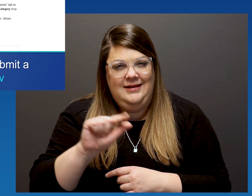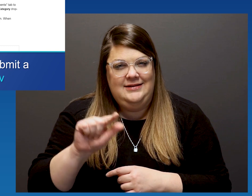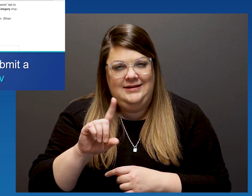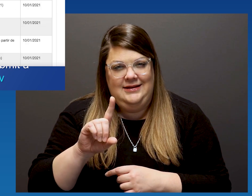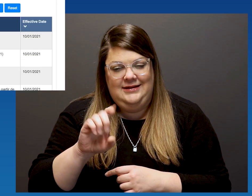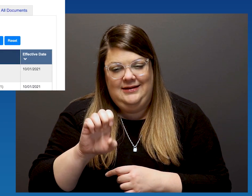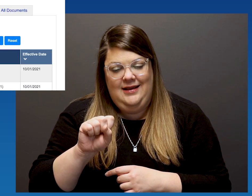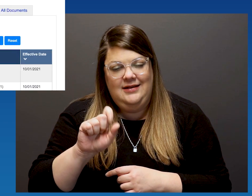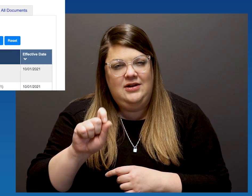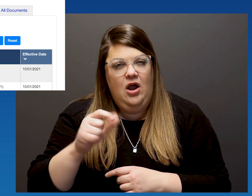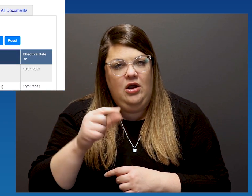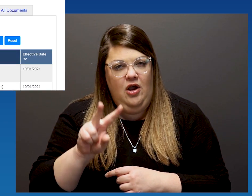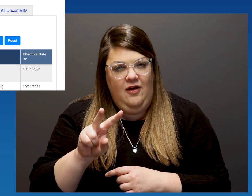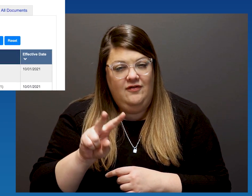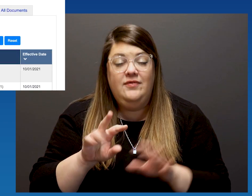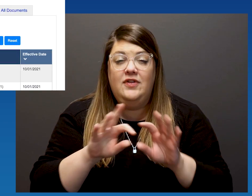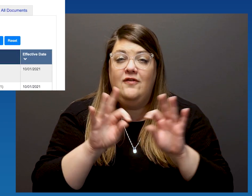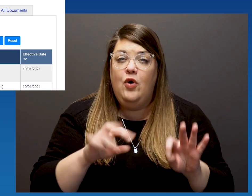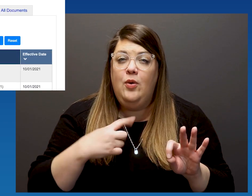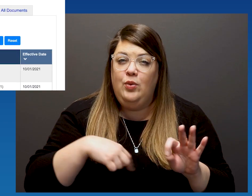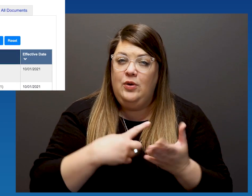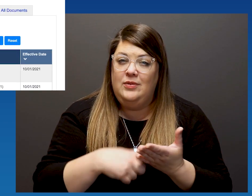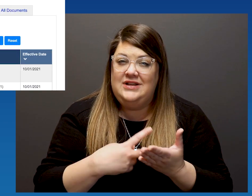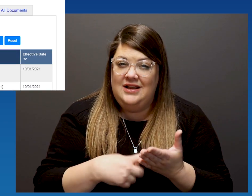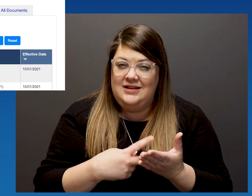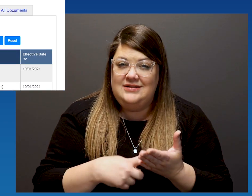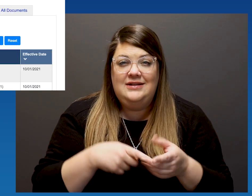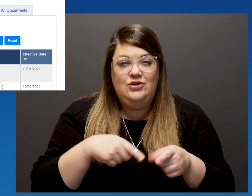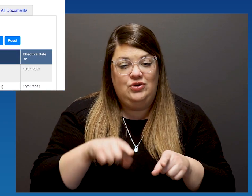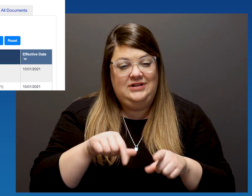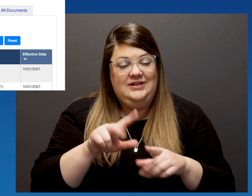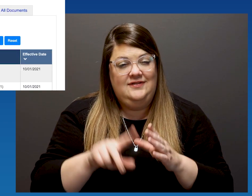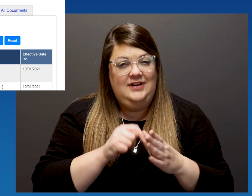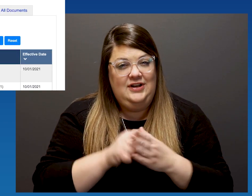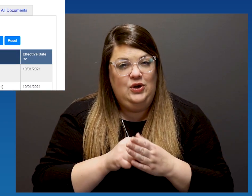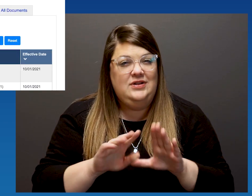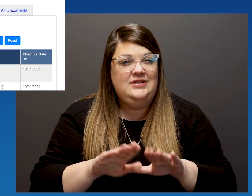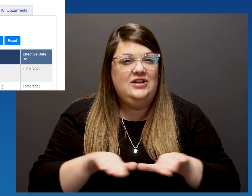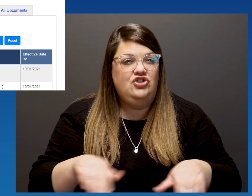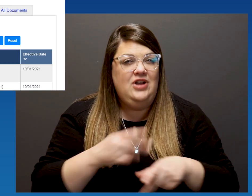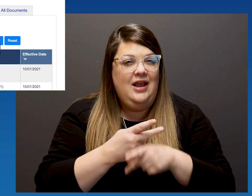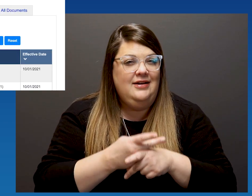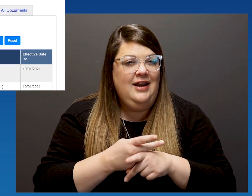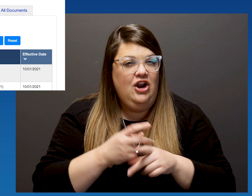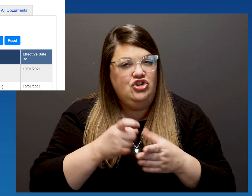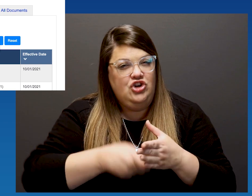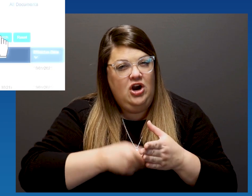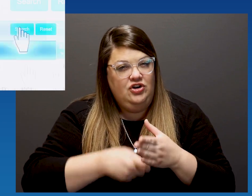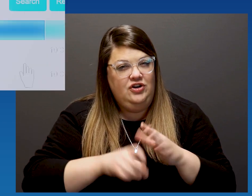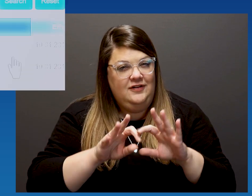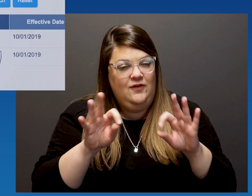The form we will be discussing in this video is the Childcare Charges Form. It is listed in the Documents Center